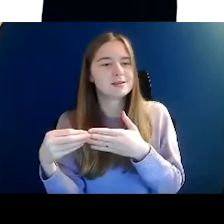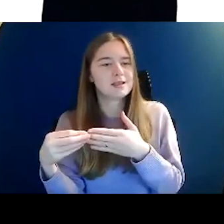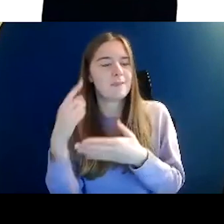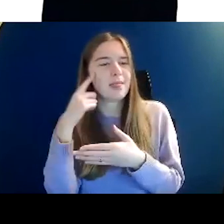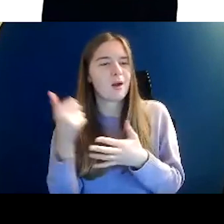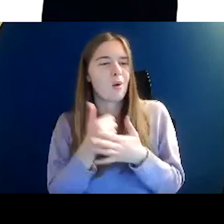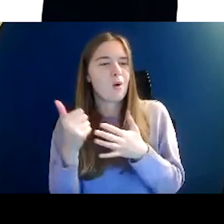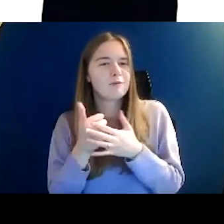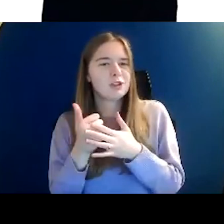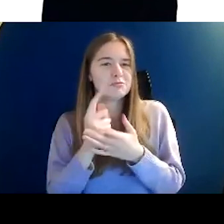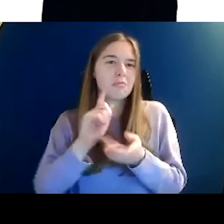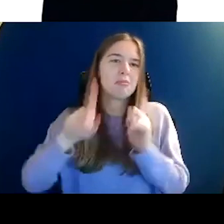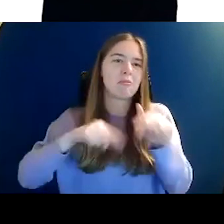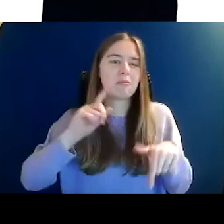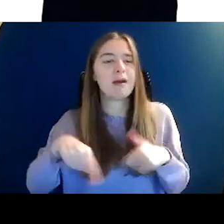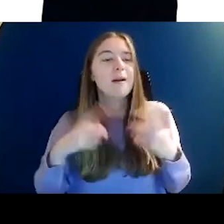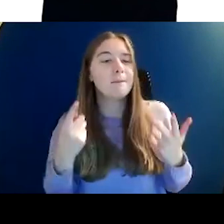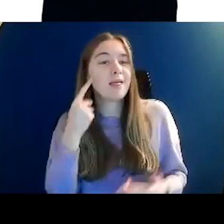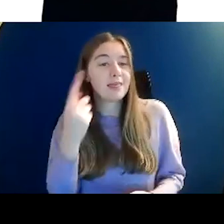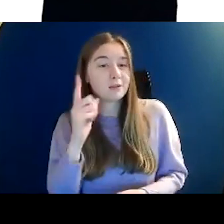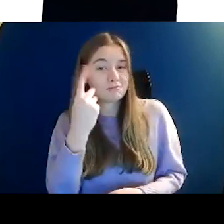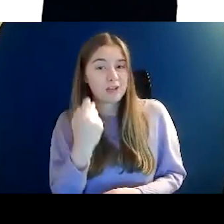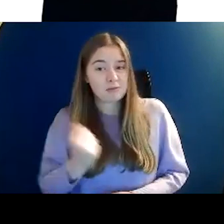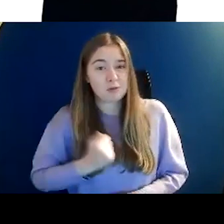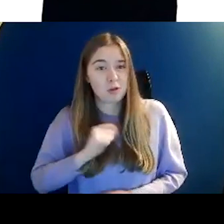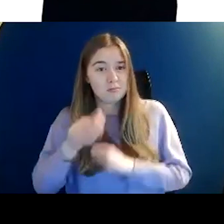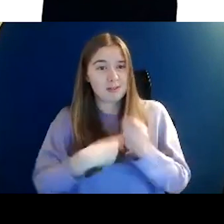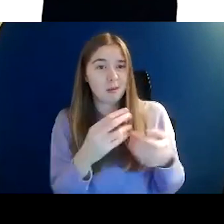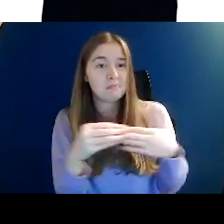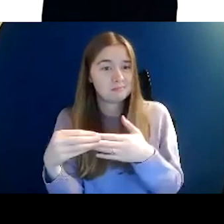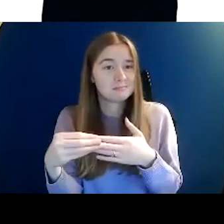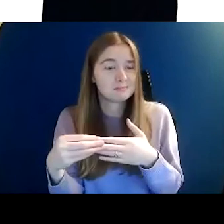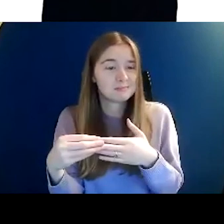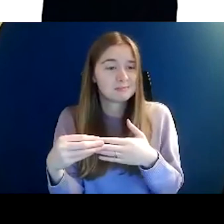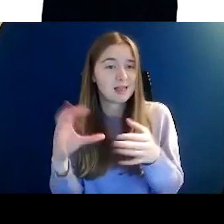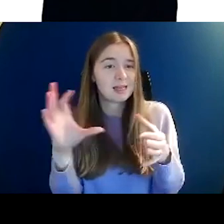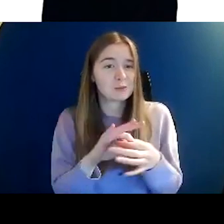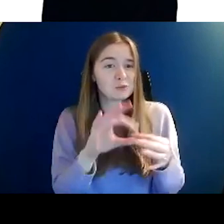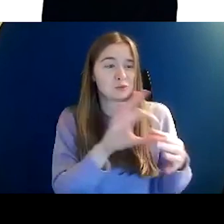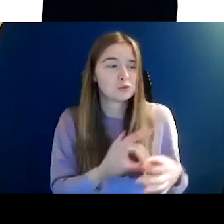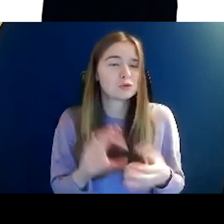but I think that we can be a leader in community engagement and really giving power